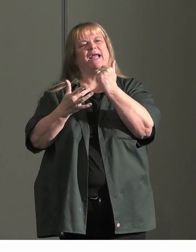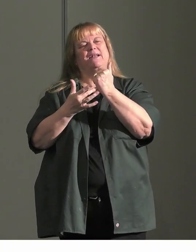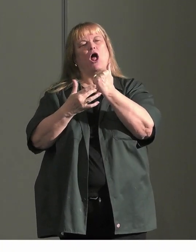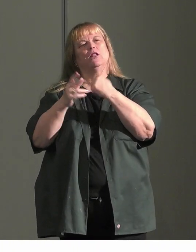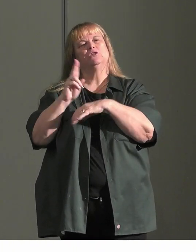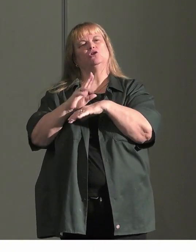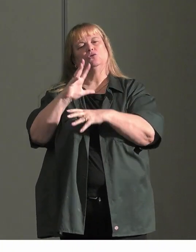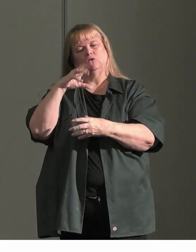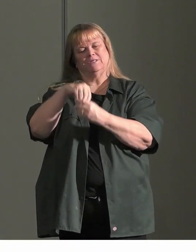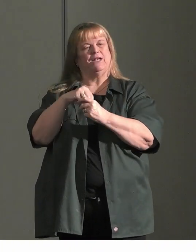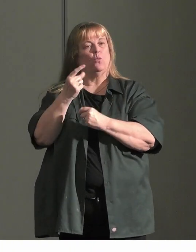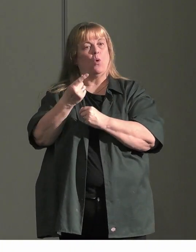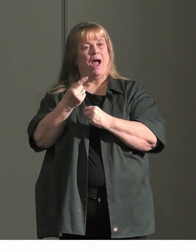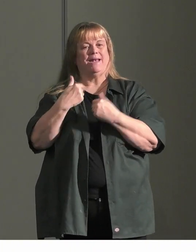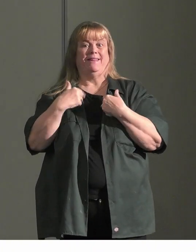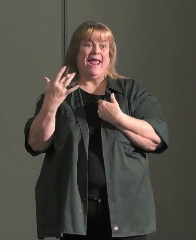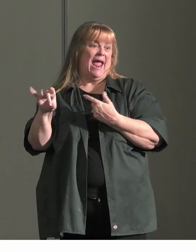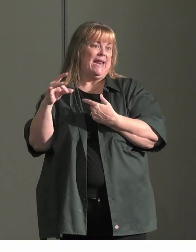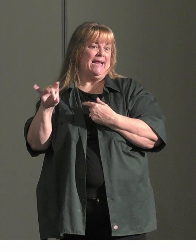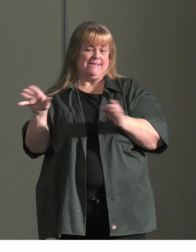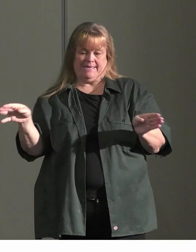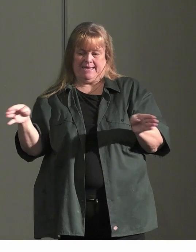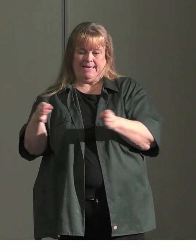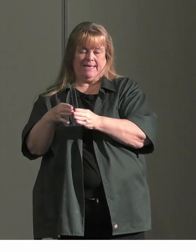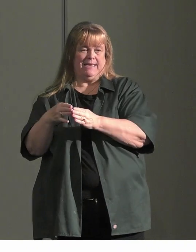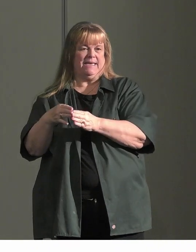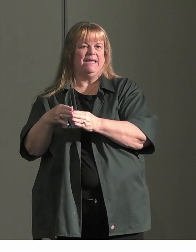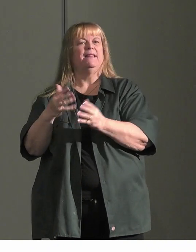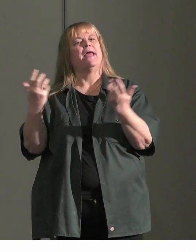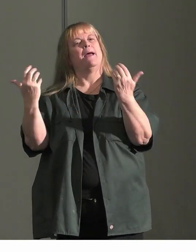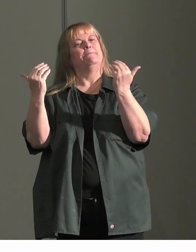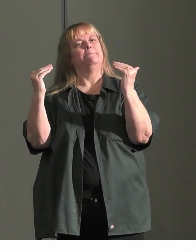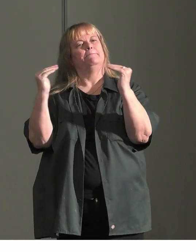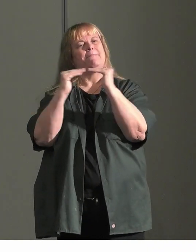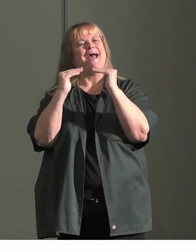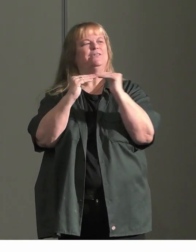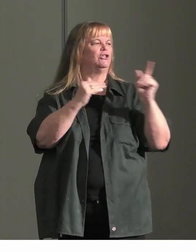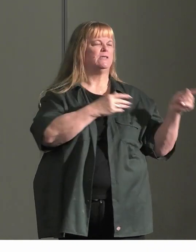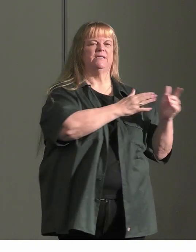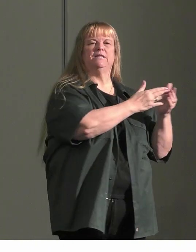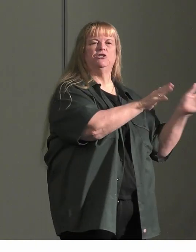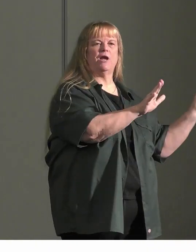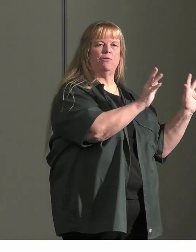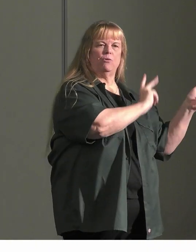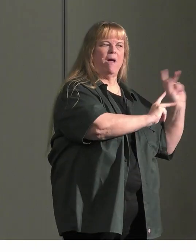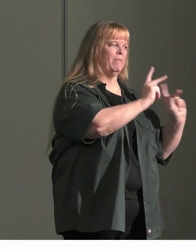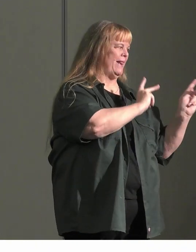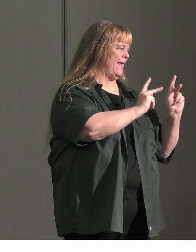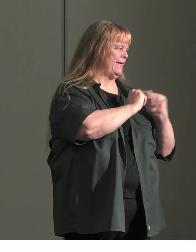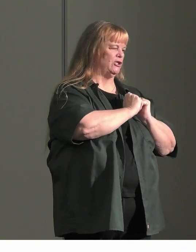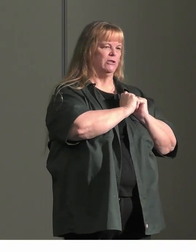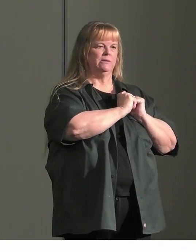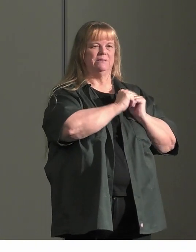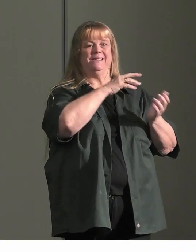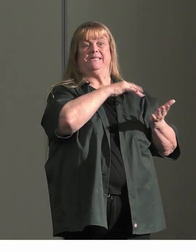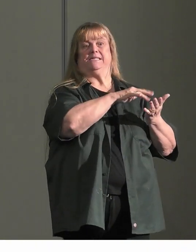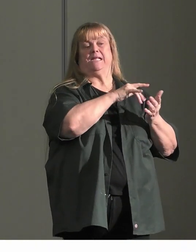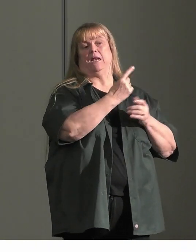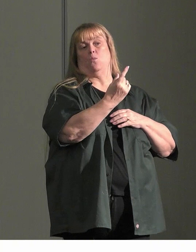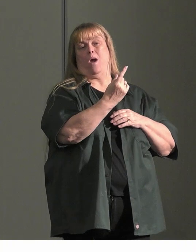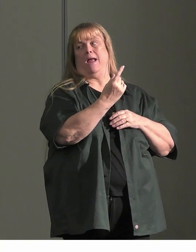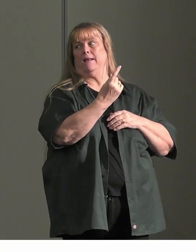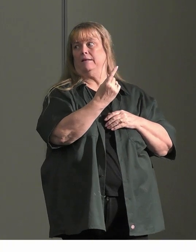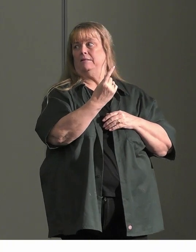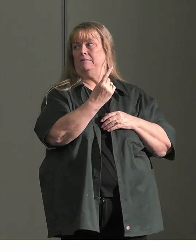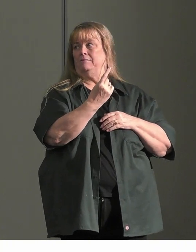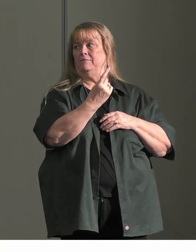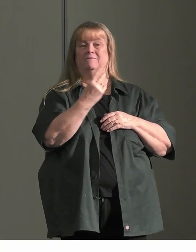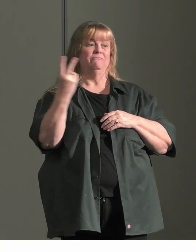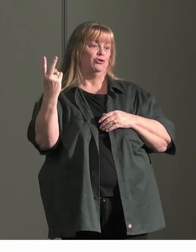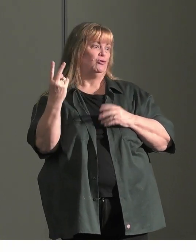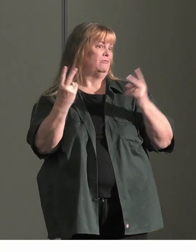into 1,they have 18. Which lines up with the gene pop users. So well, study 1,two for two in terms